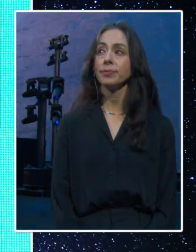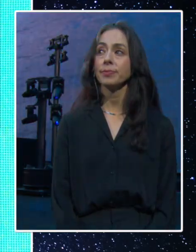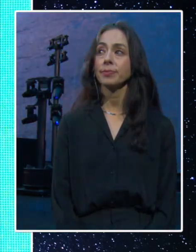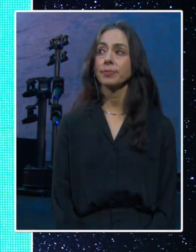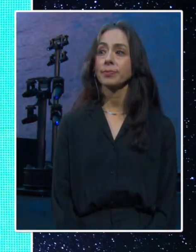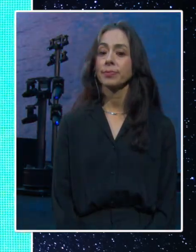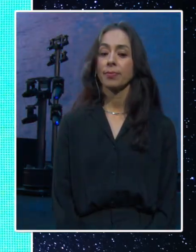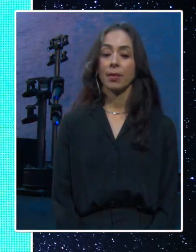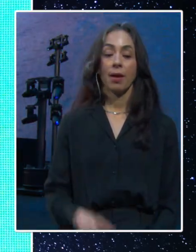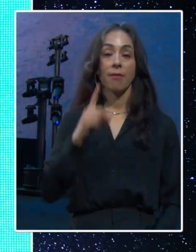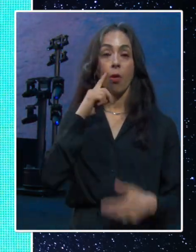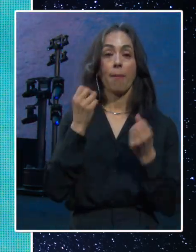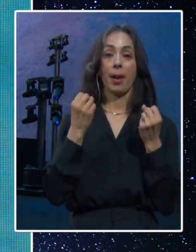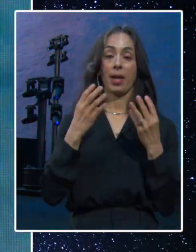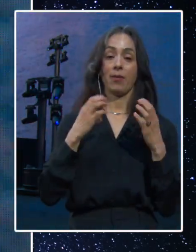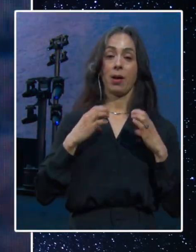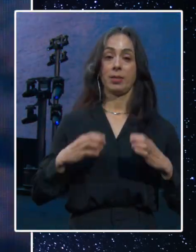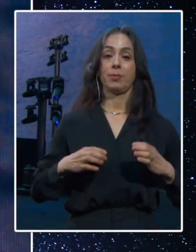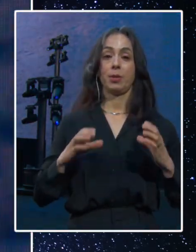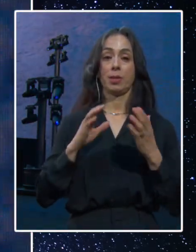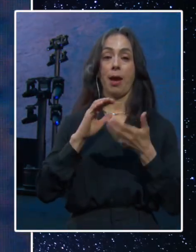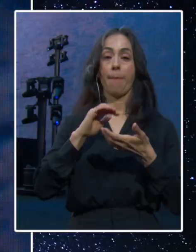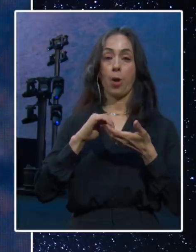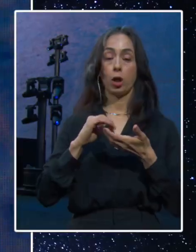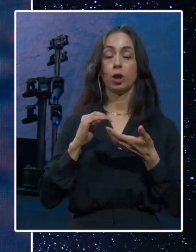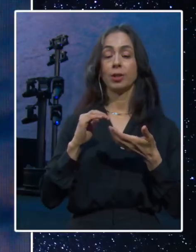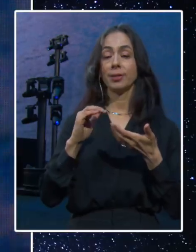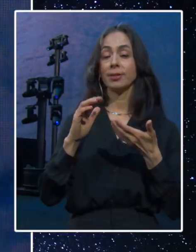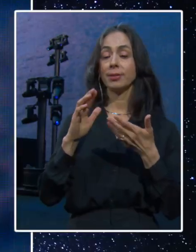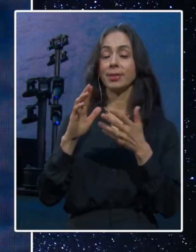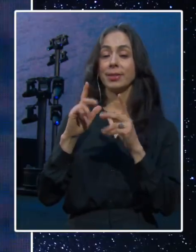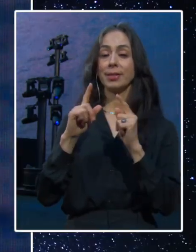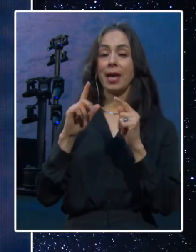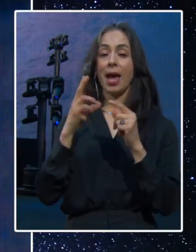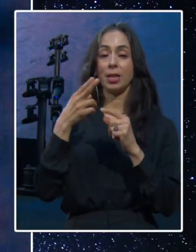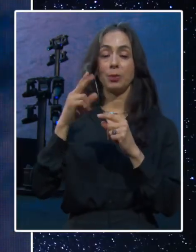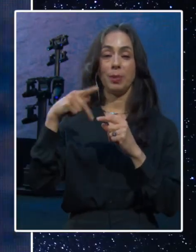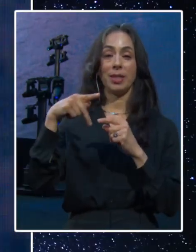For many of our customers and partners, HPE's technology is driving to their results